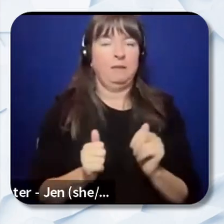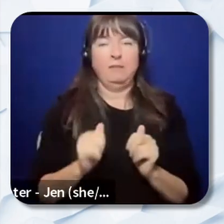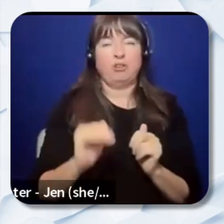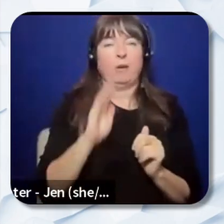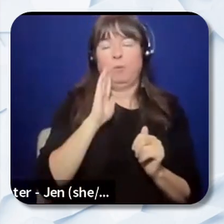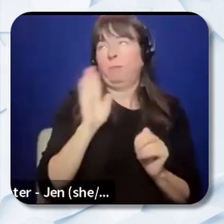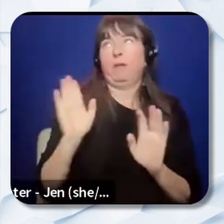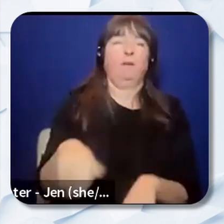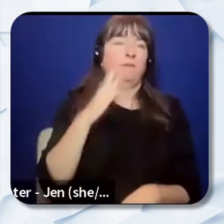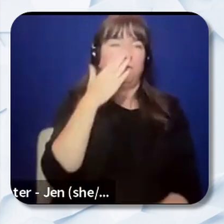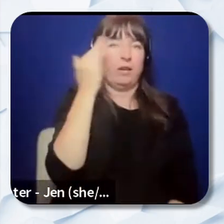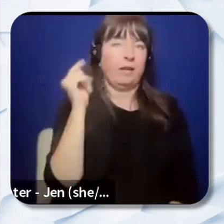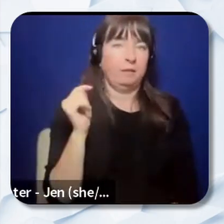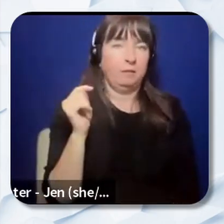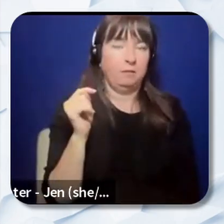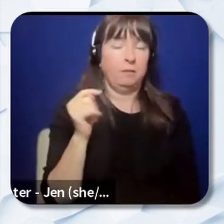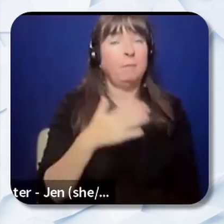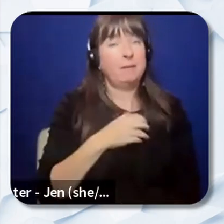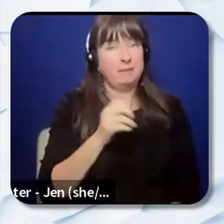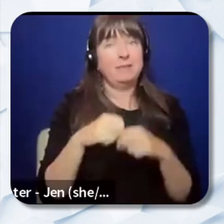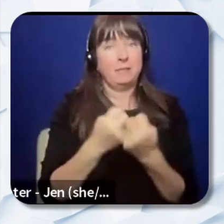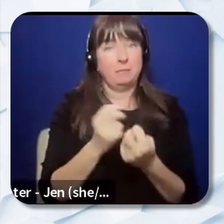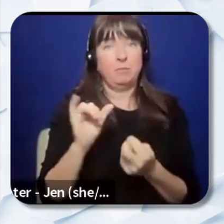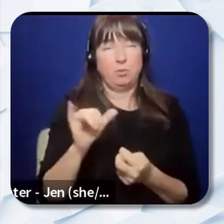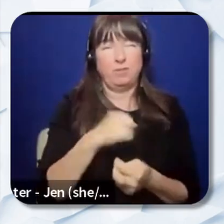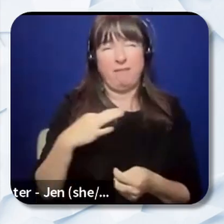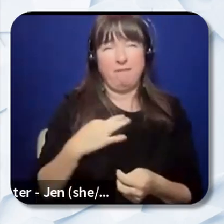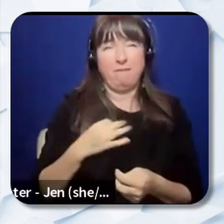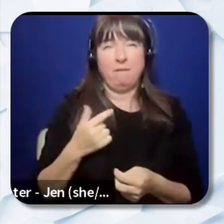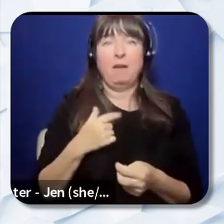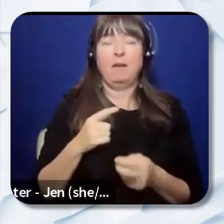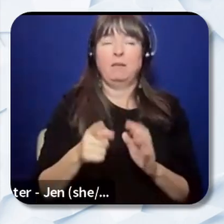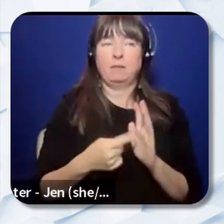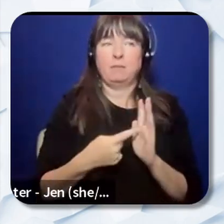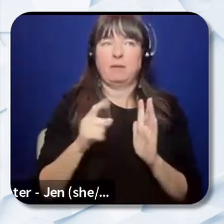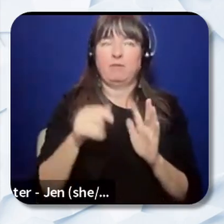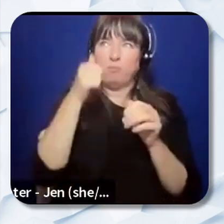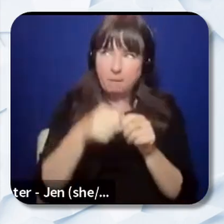even for me my team you know I just need to take a break and pause and actually engage with a child